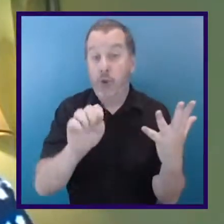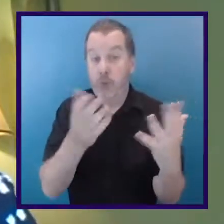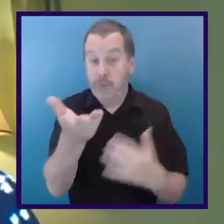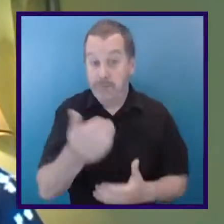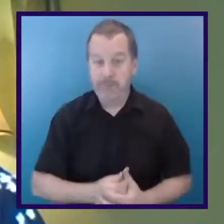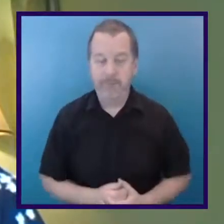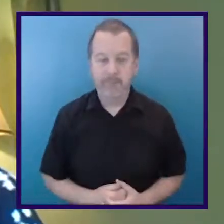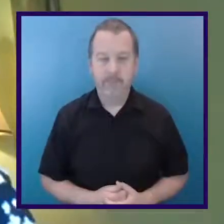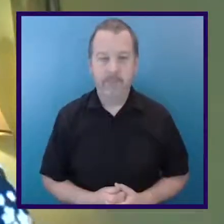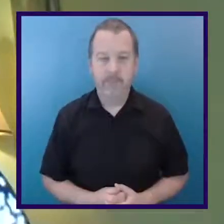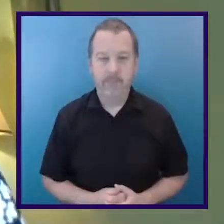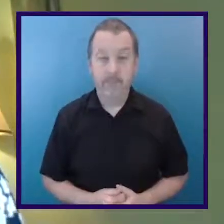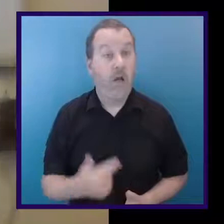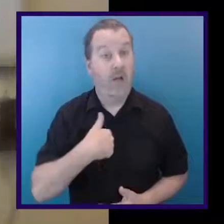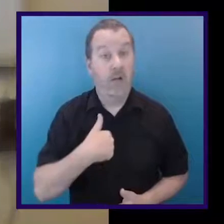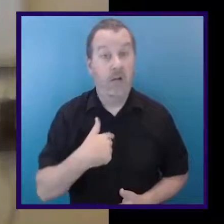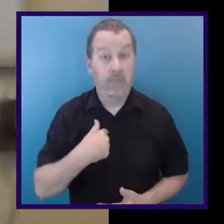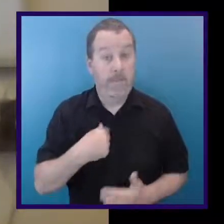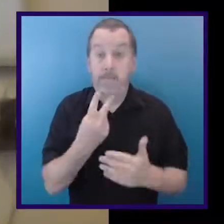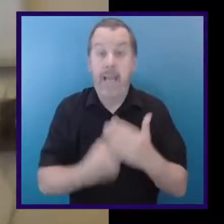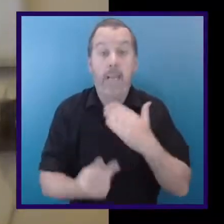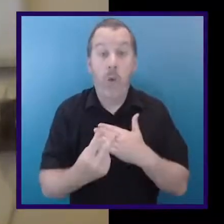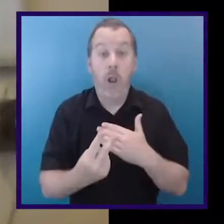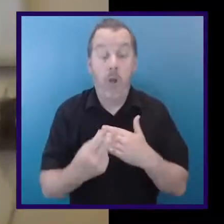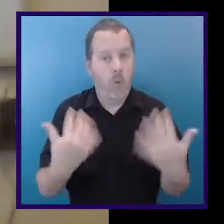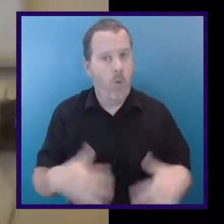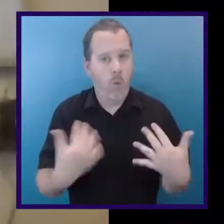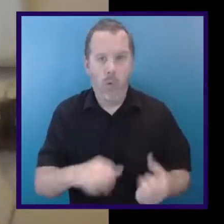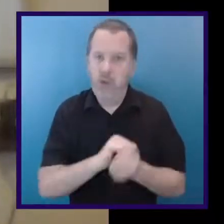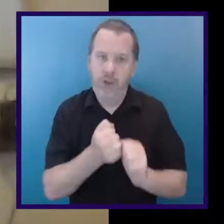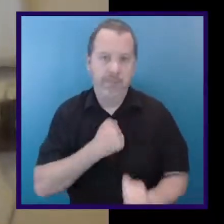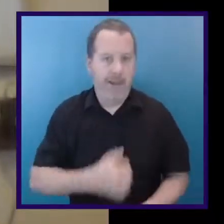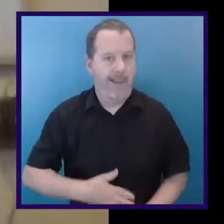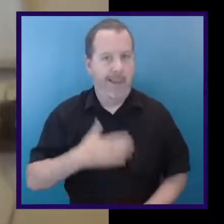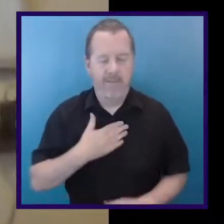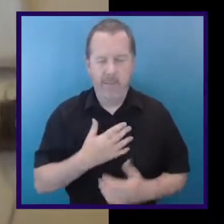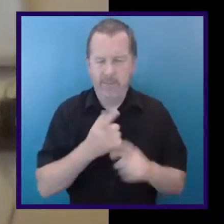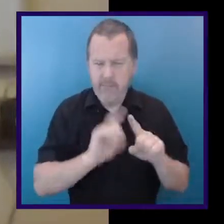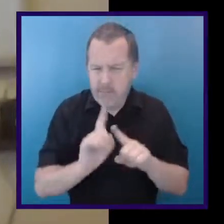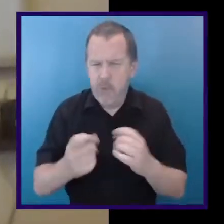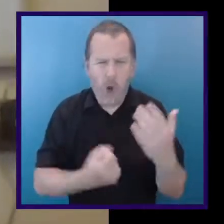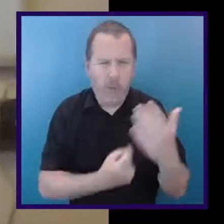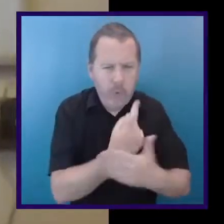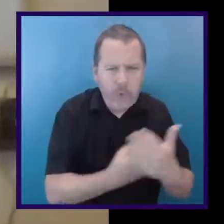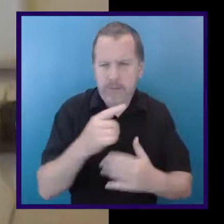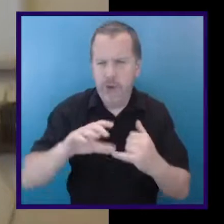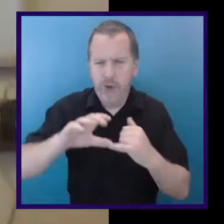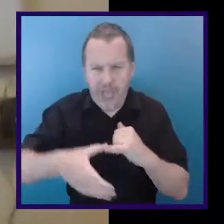Jude. What about you? Just that, being bilingual has changed my life and I've been given so many opportunities